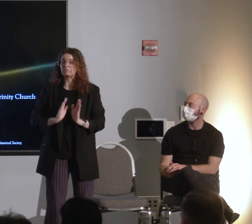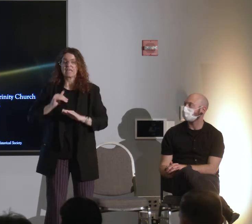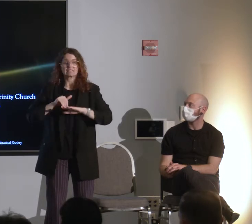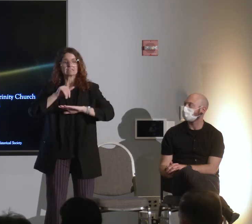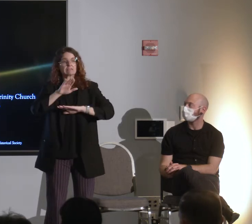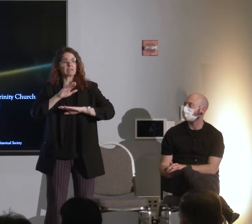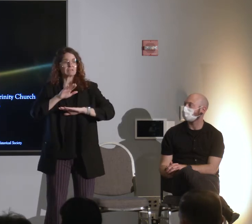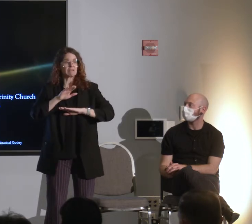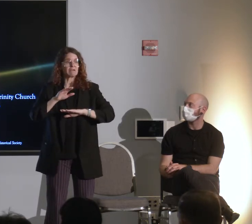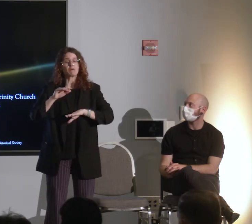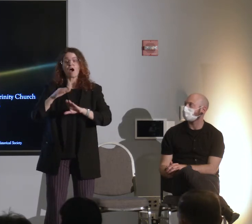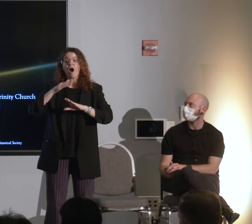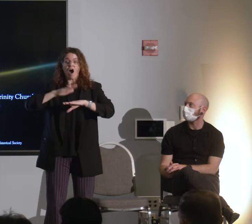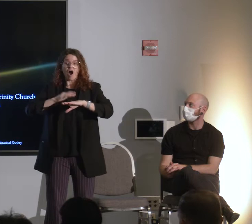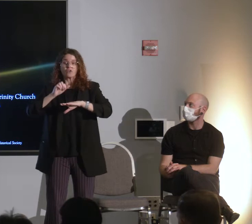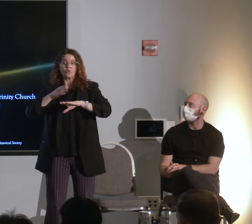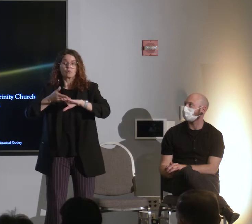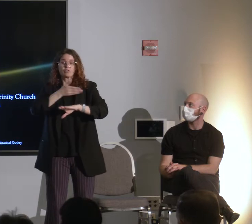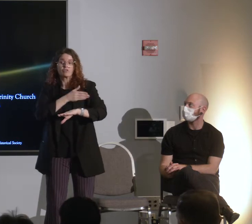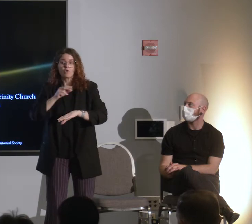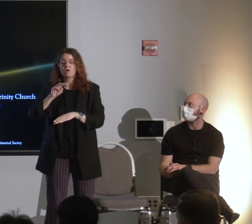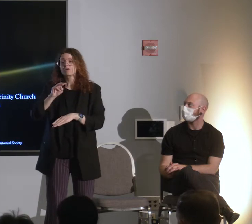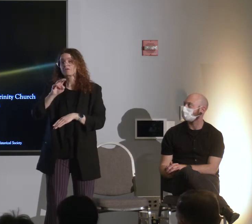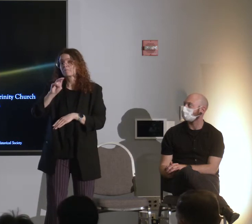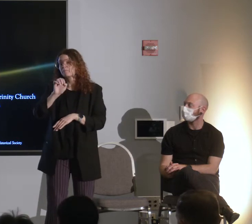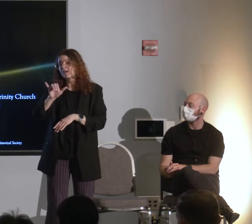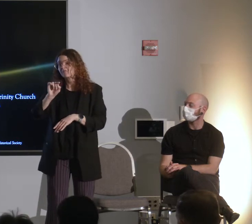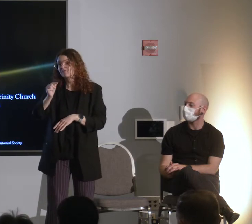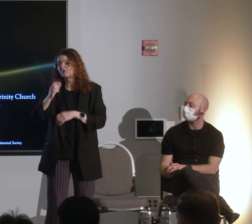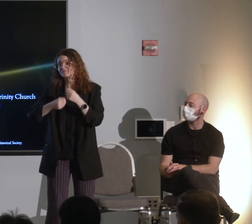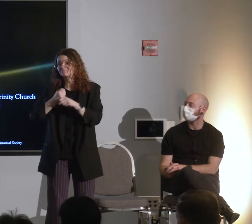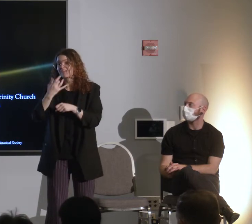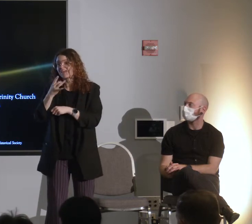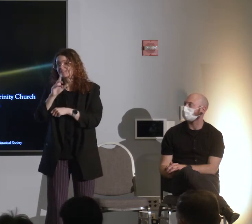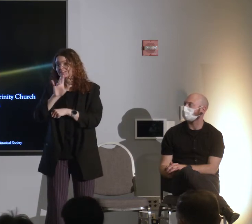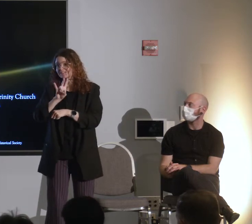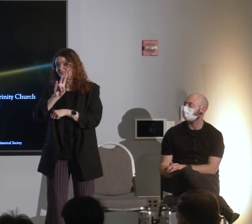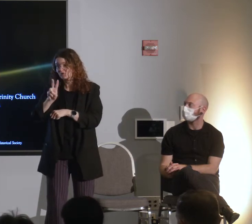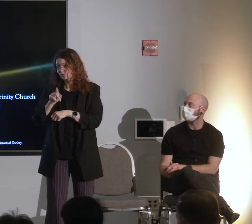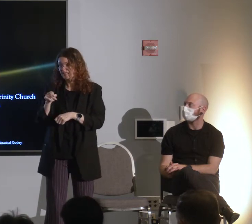in on or before May 1, 1872. He had six weeks.